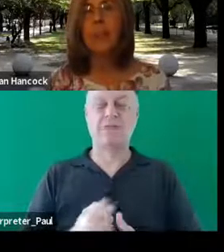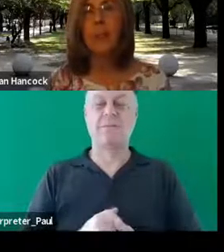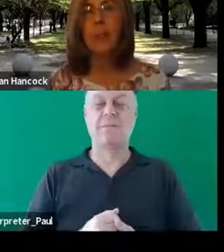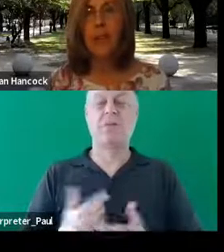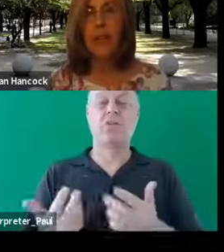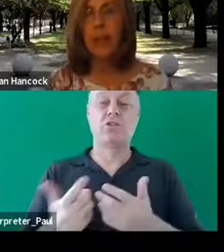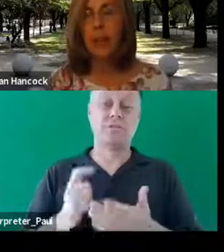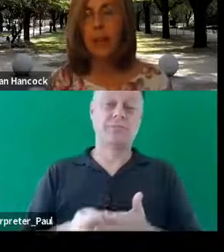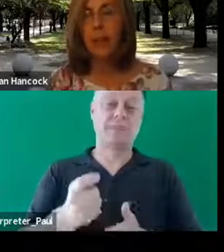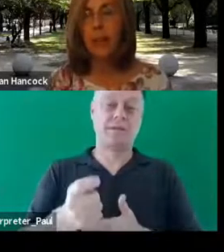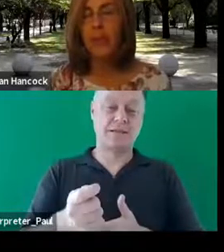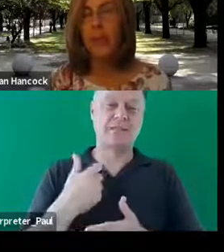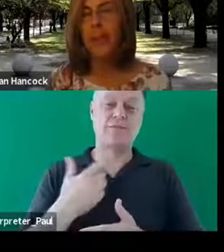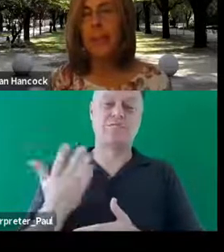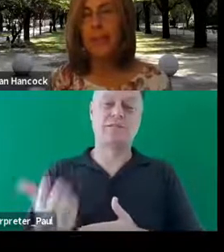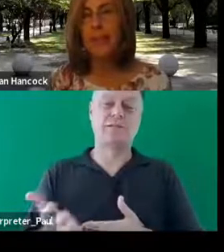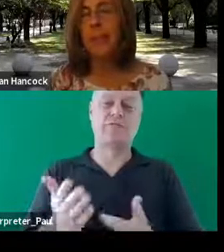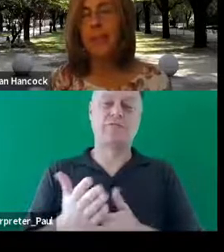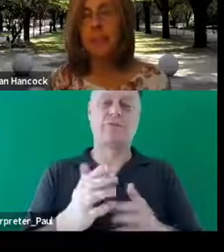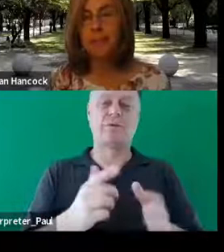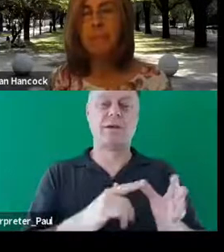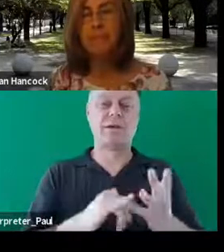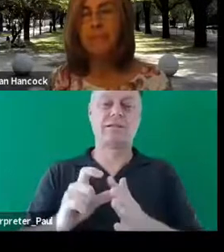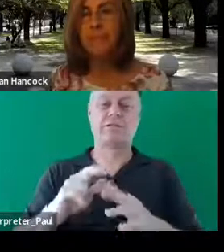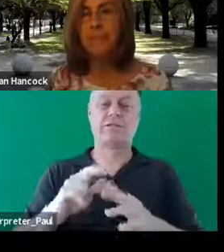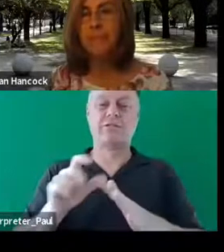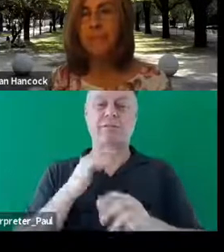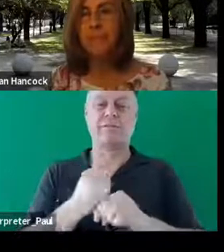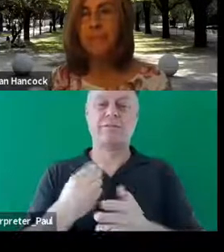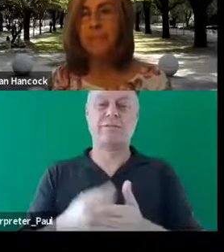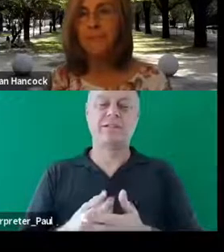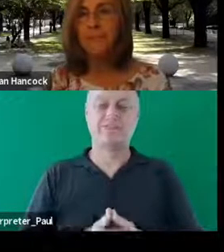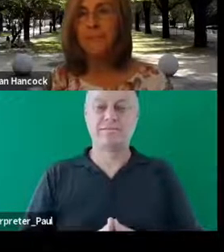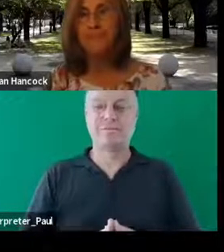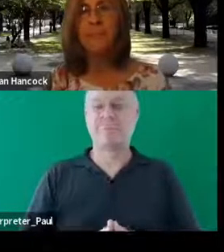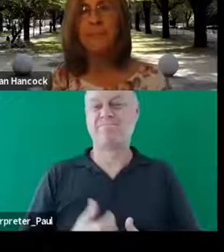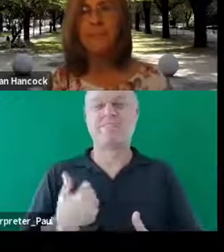and also claims back through the ASD funding. DEBBIE: And I can echo that’s what we do at